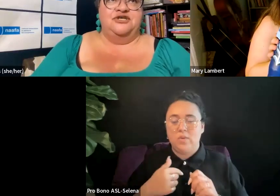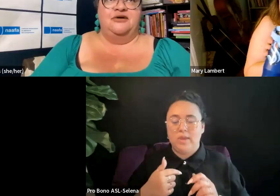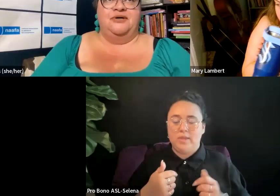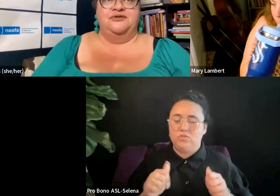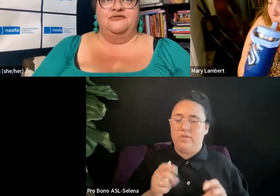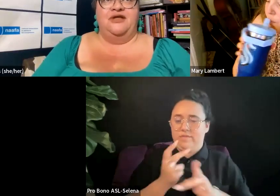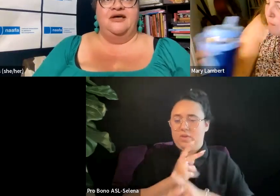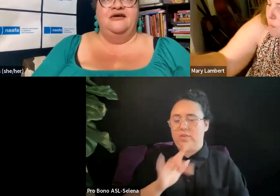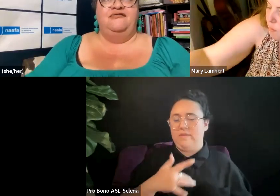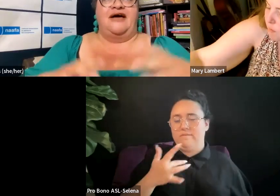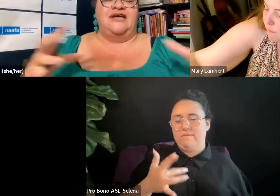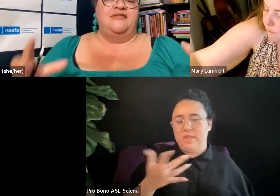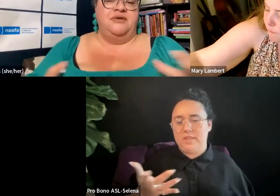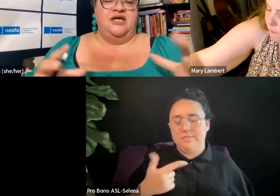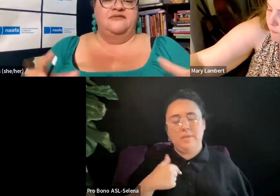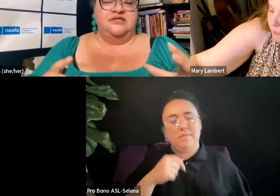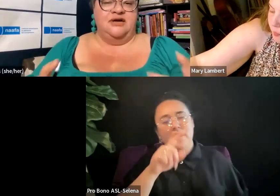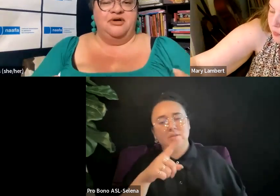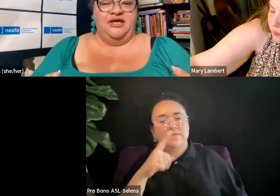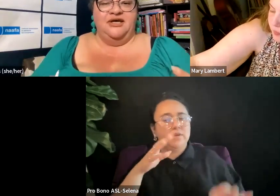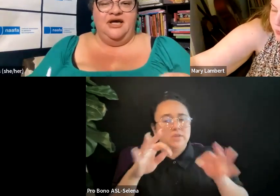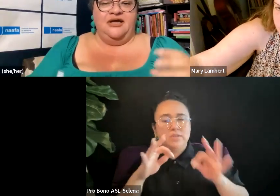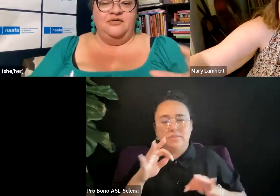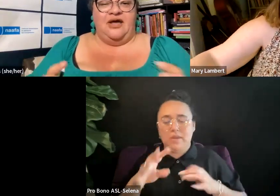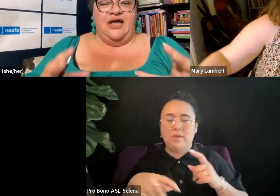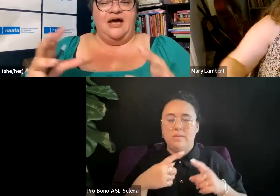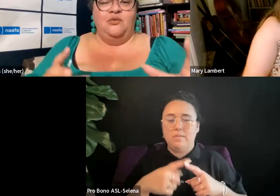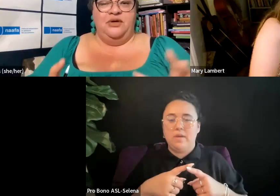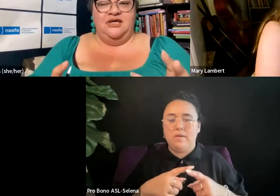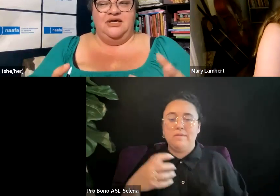to talk about sort of like fat and meaning of celebrity and and how we